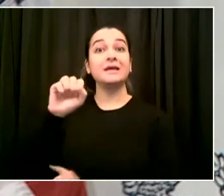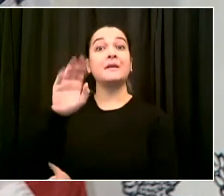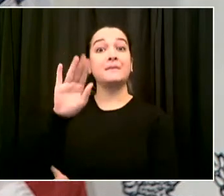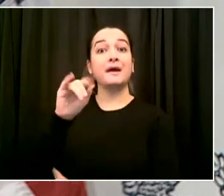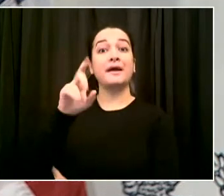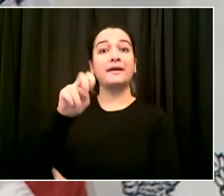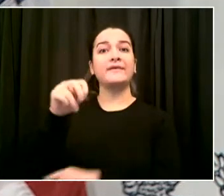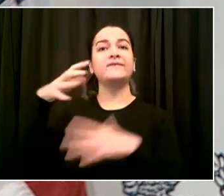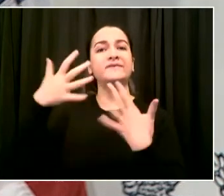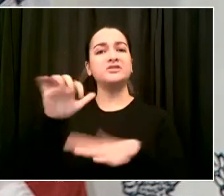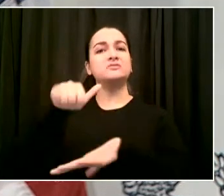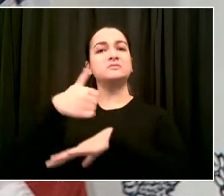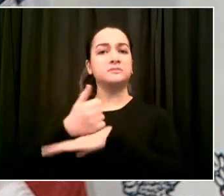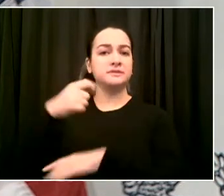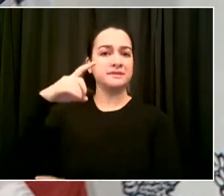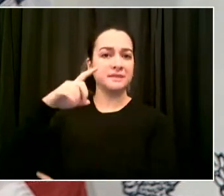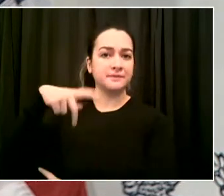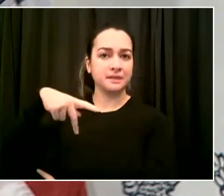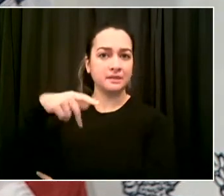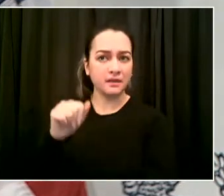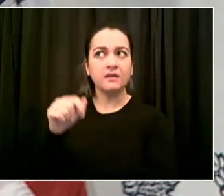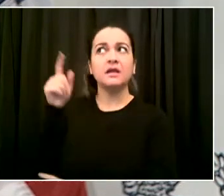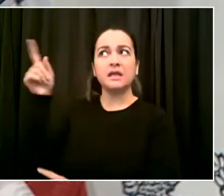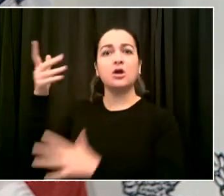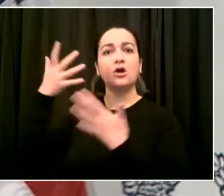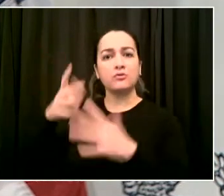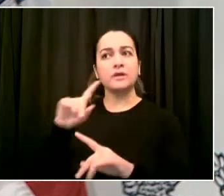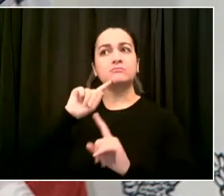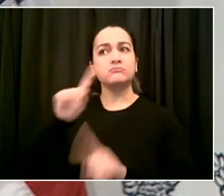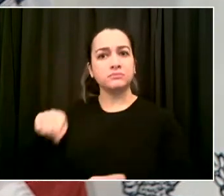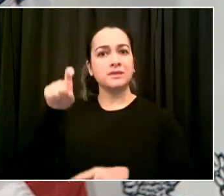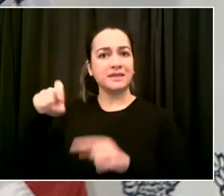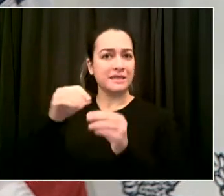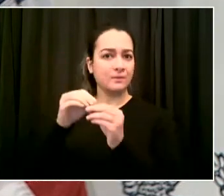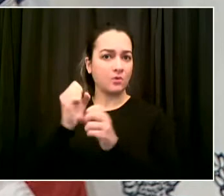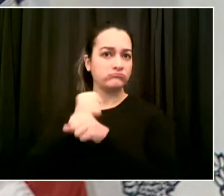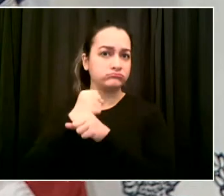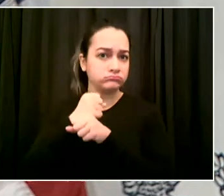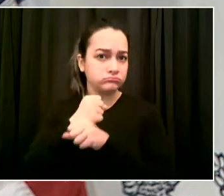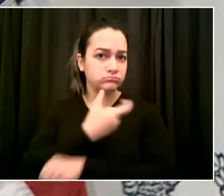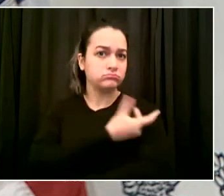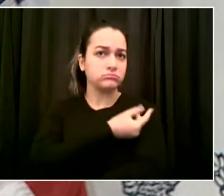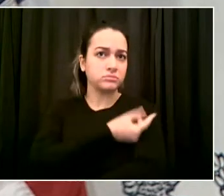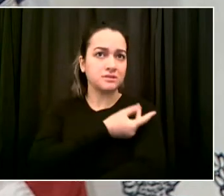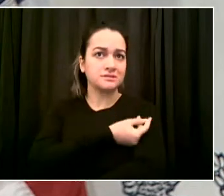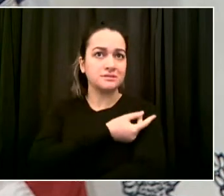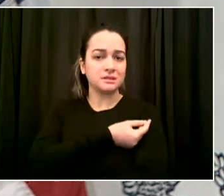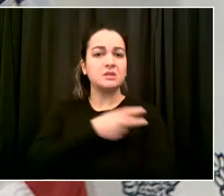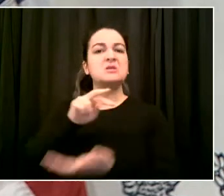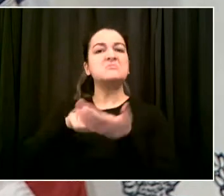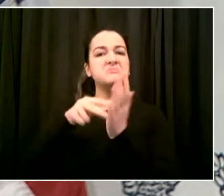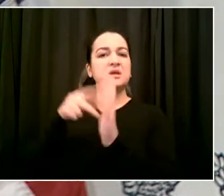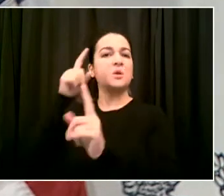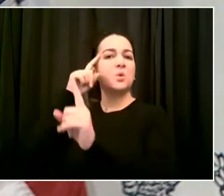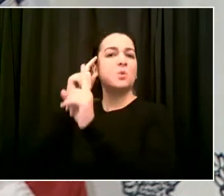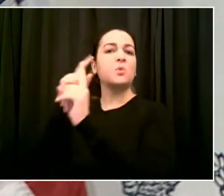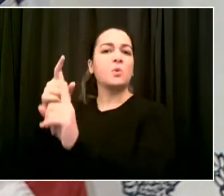PRESIDENT OF THE UNITED STATES JUST DAYS INTO HIS ADMINISTRATION WHO O S IS ITAOTLL Y DEVOTED TO CHANGING THAT SITUATION. IS ACTIVATED THE DEFENSE PRODUCTTONI CTA AND FREEING UP